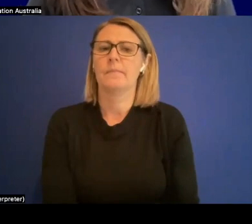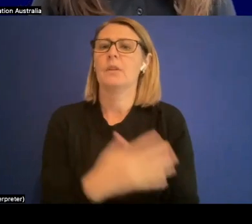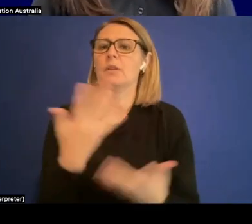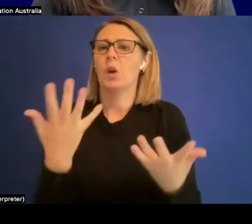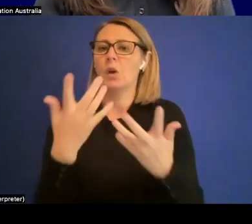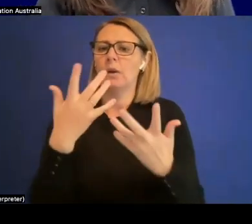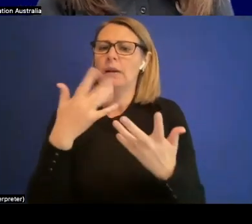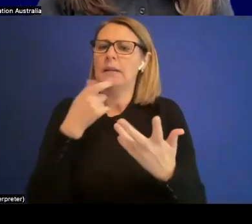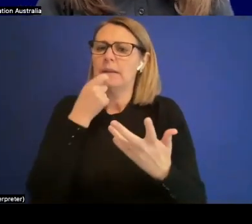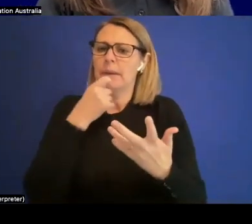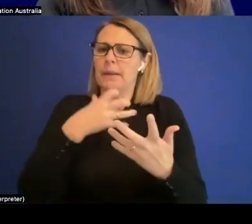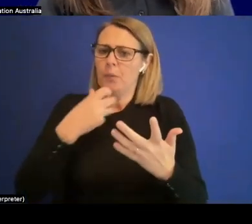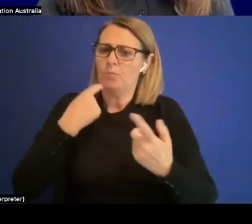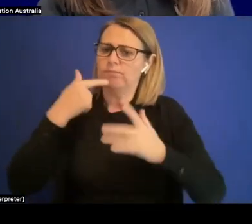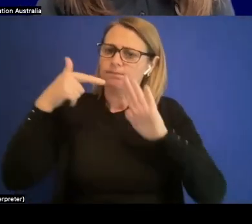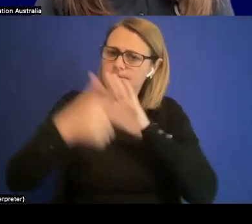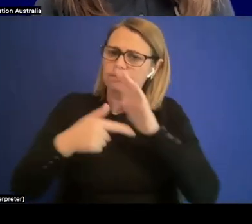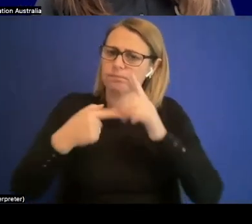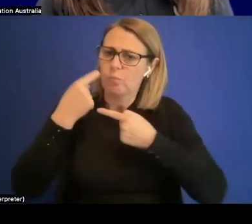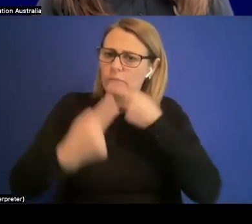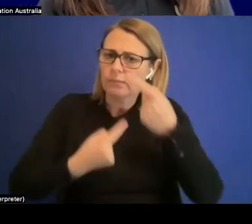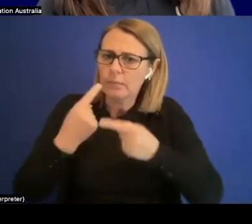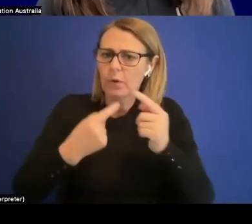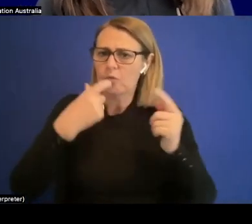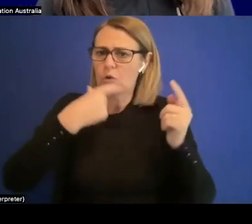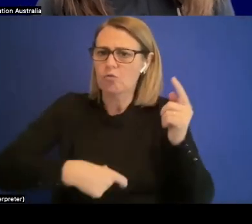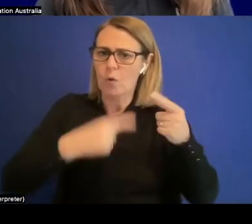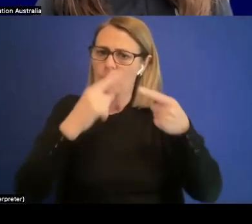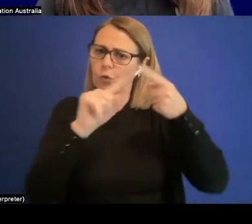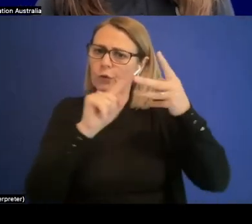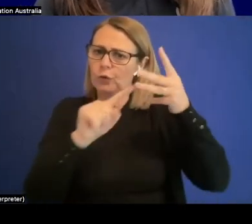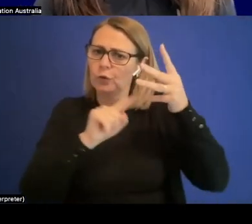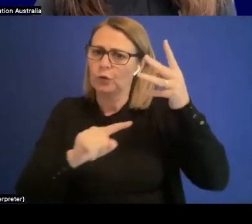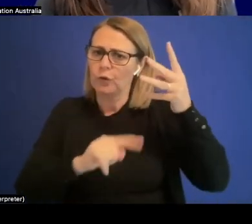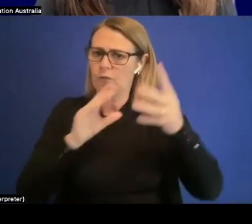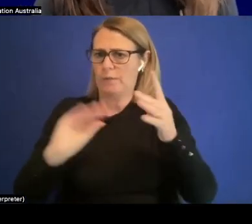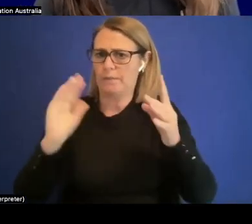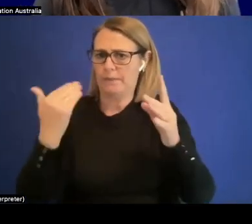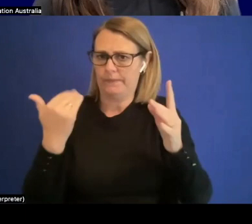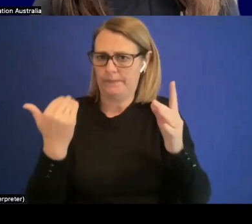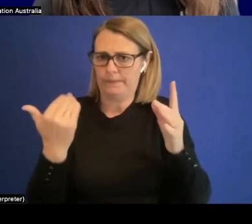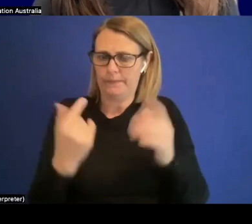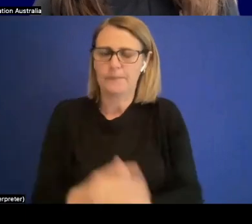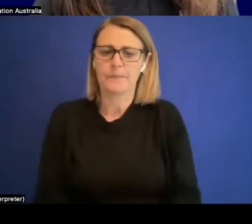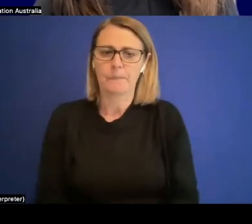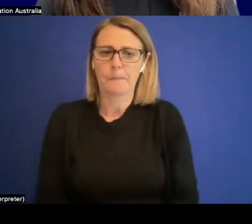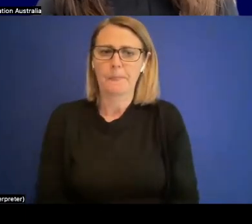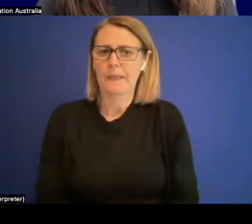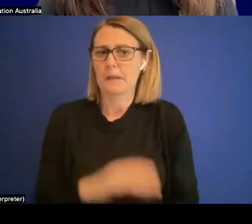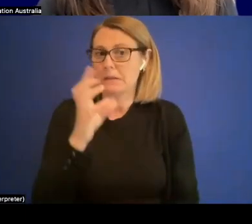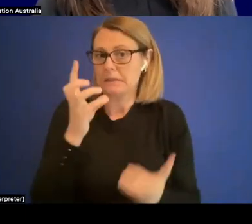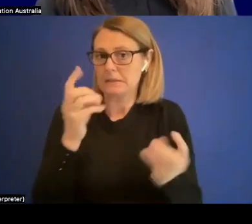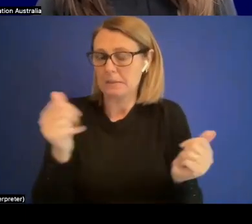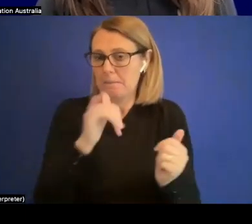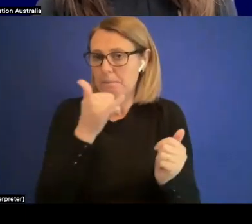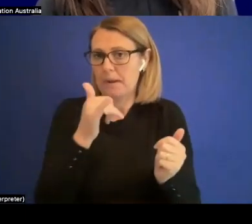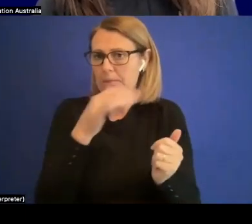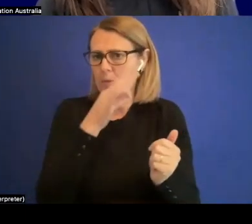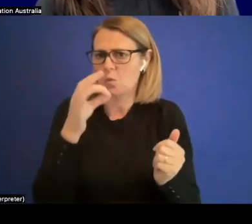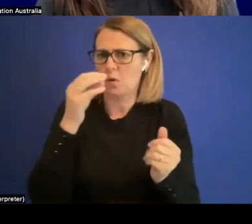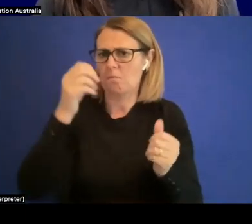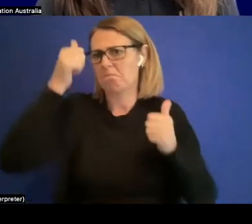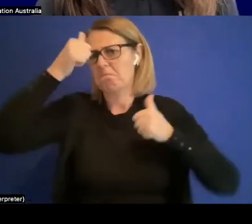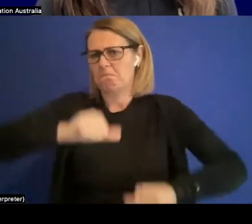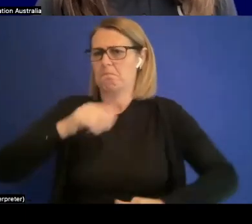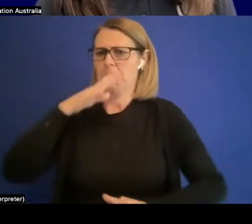more detail about some of the roles on that list that you may not be overly familiar with.